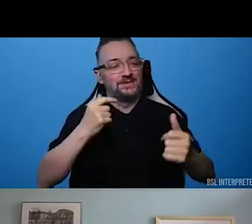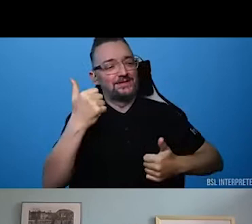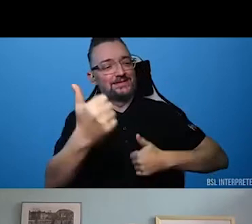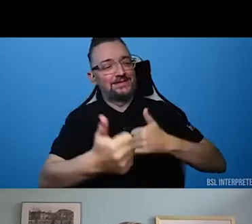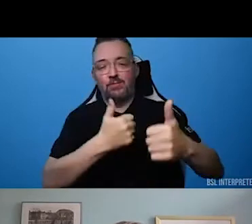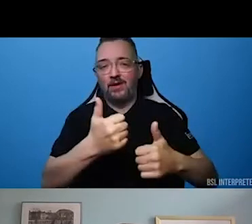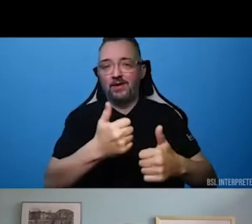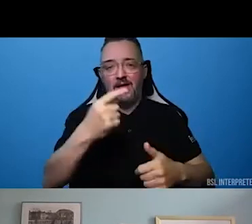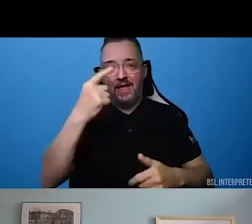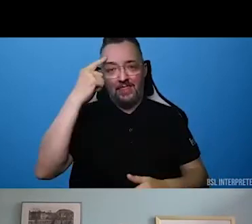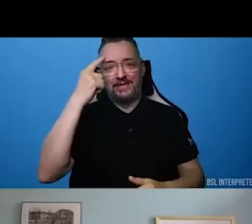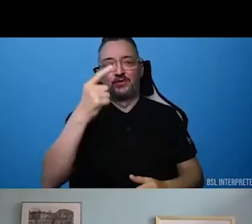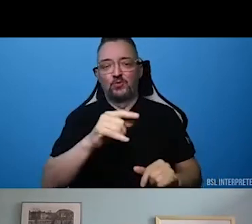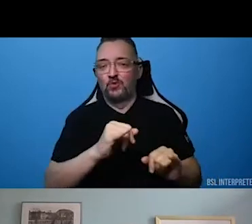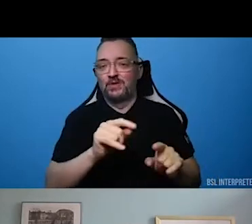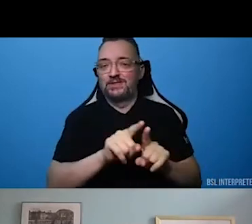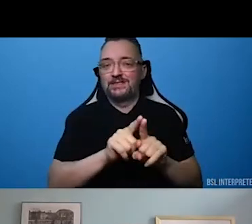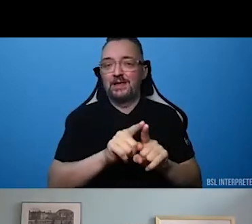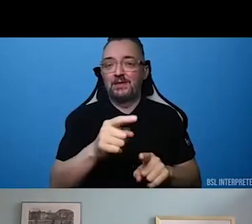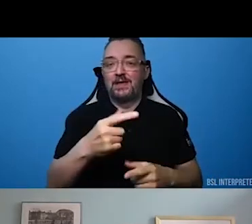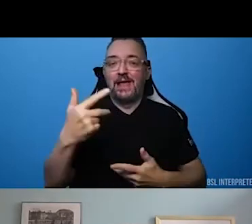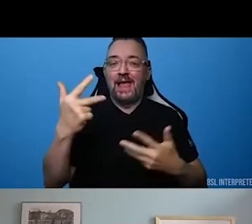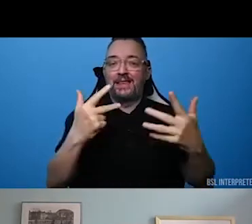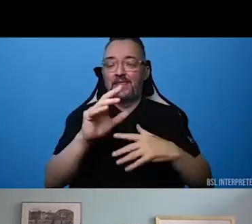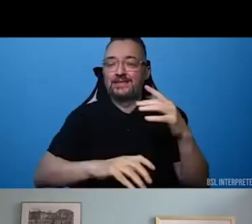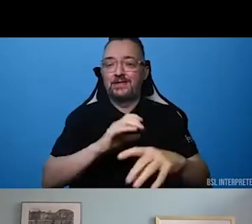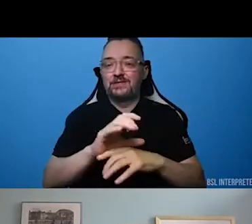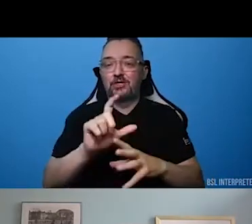we might think of them as instead as a kind of an 18th century drug cartel,